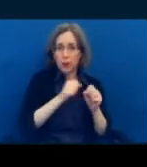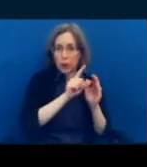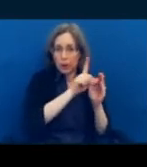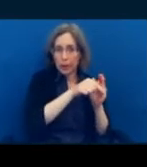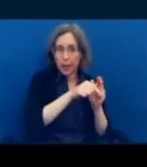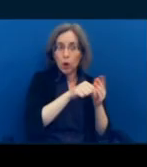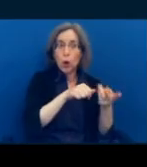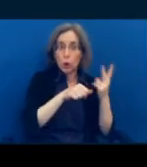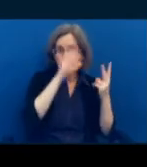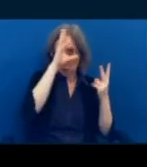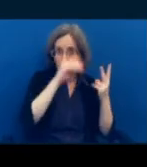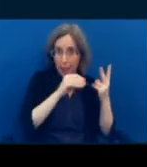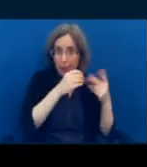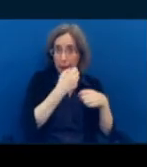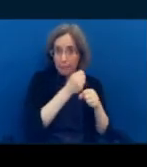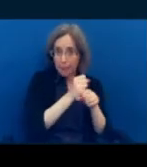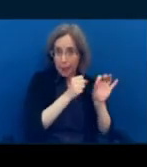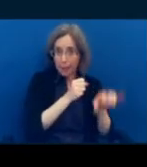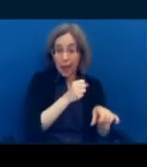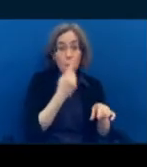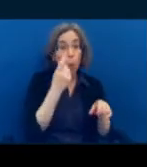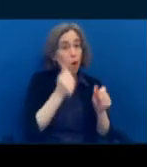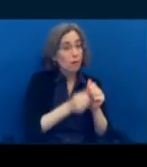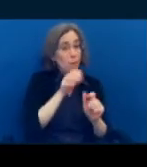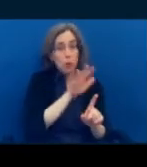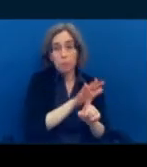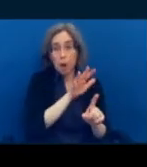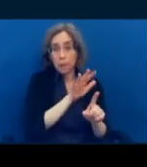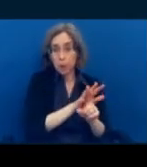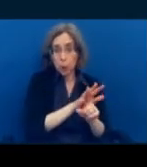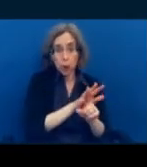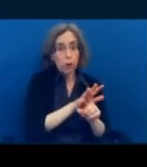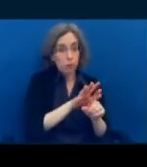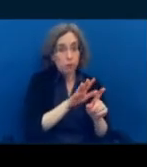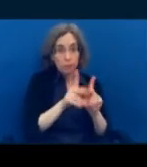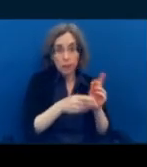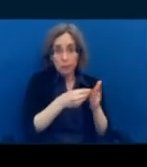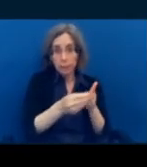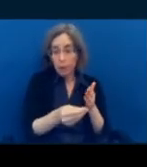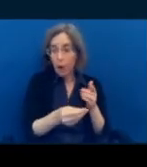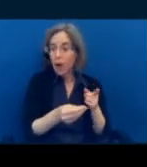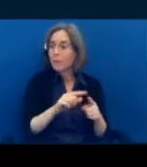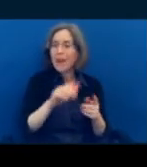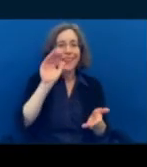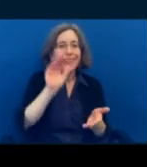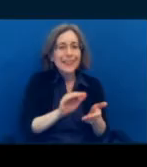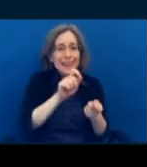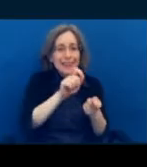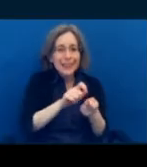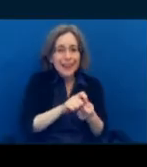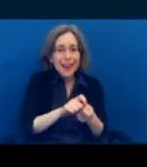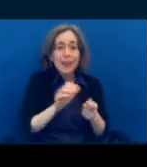1 OF THE MOST POPULAR MODELS ON THE MARKET. IT OFFERS LESS DETAILS AND MATERIALS WHICH ARE WOOD, METAL,